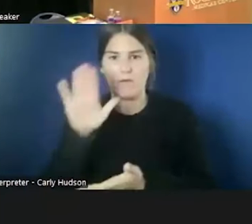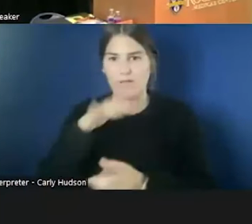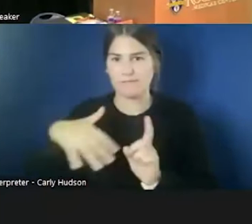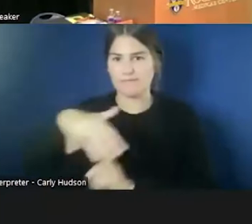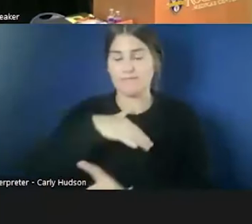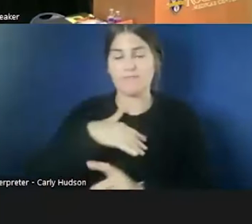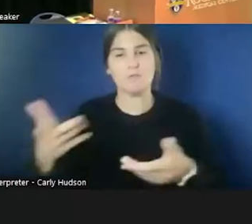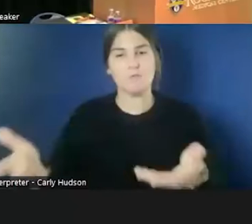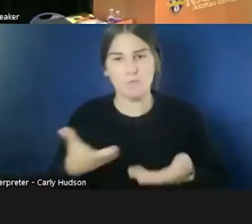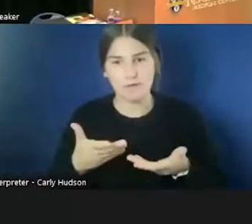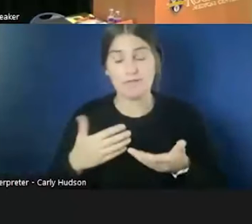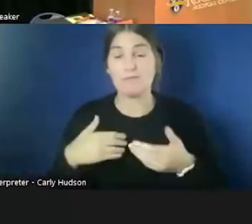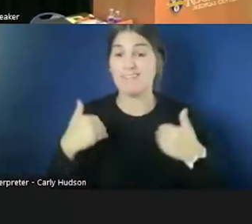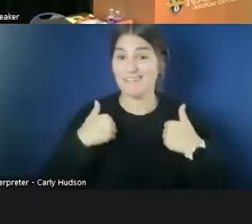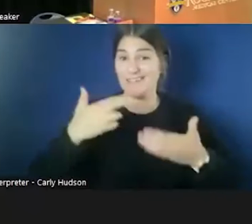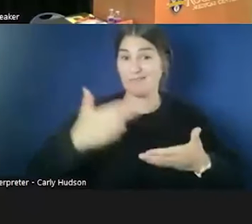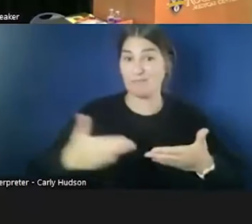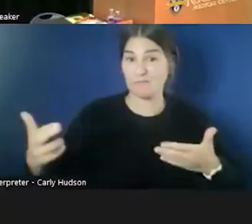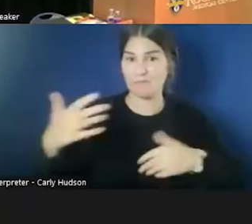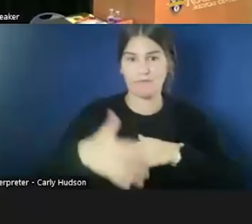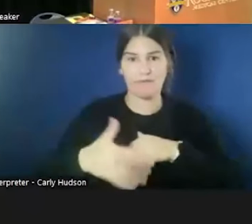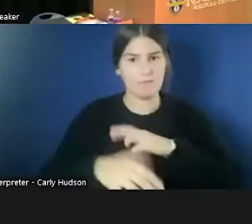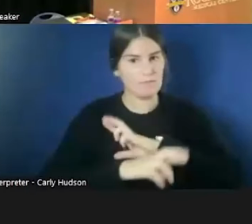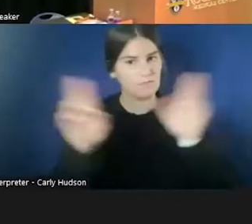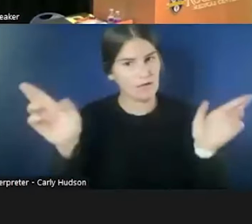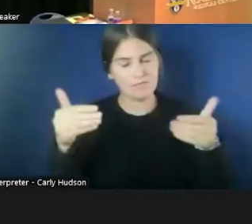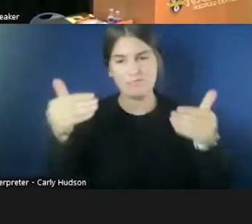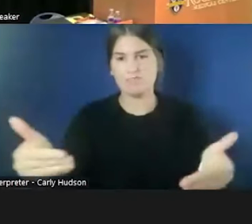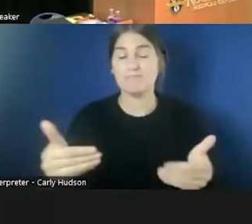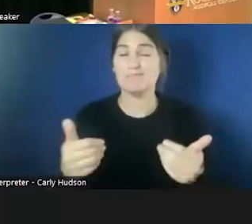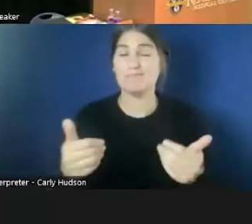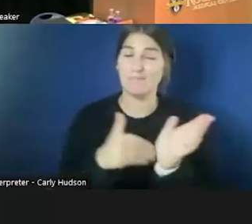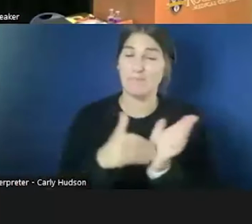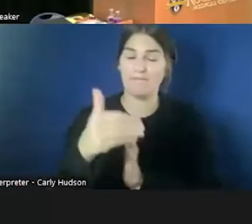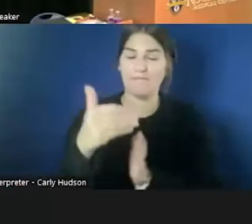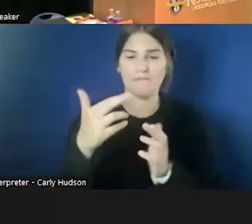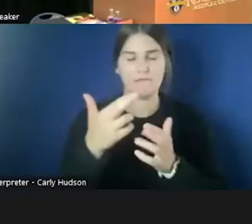having the resources necessary because a lot of times resources is what really prevents us it's